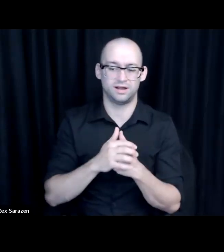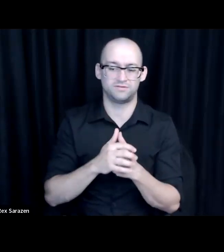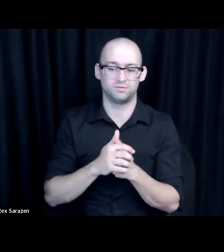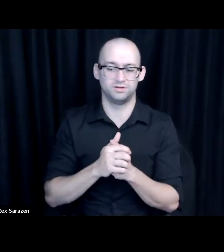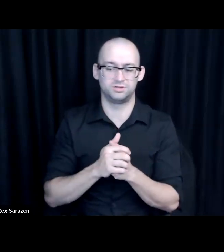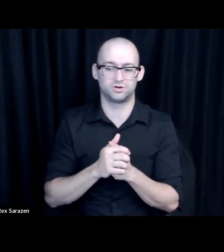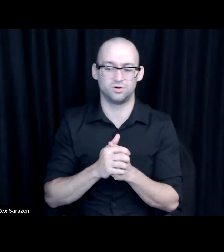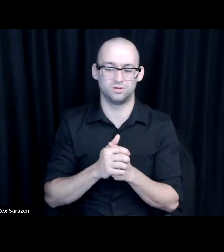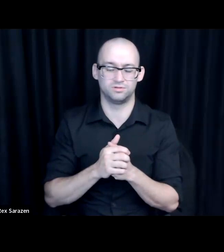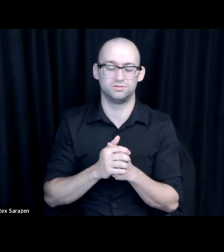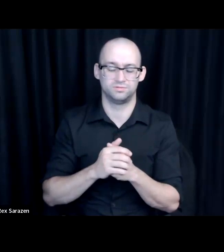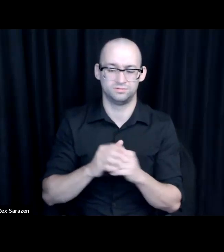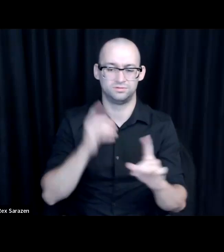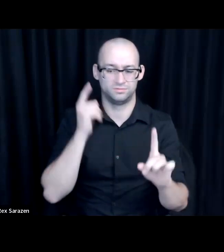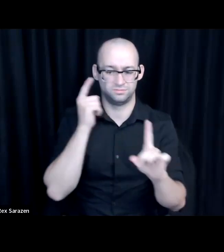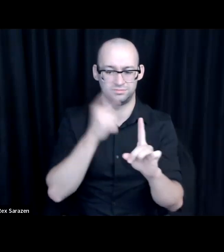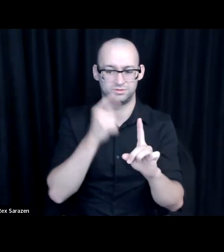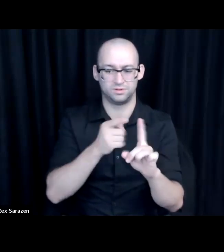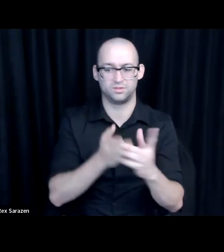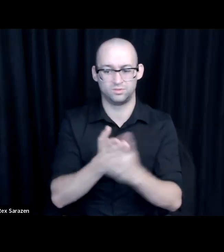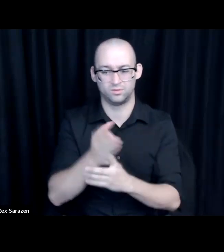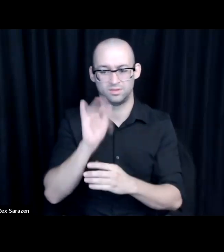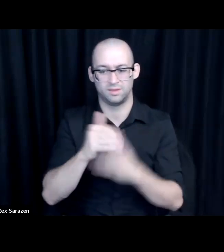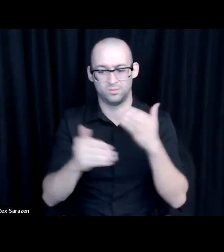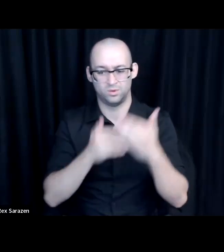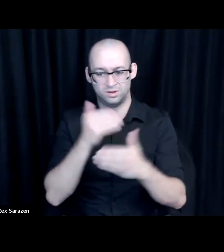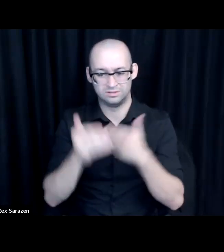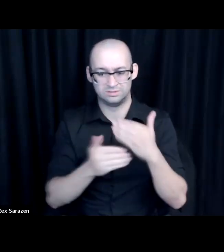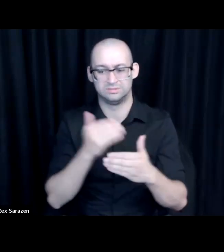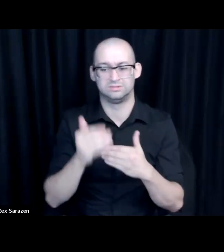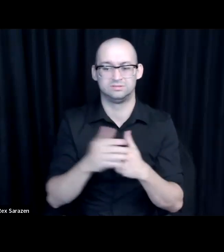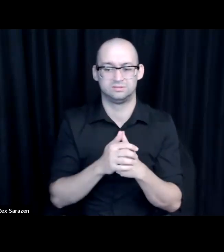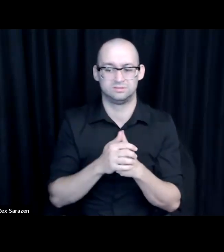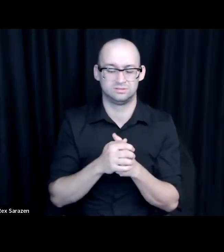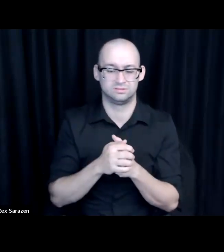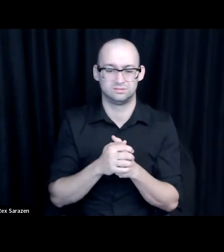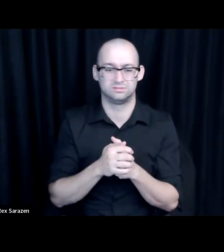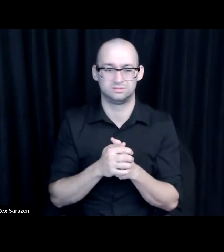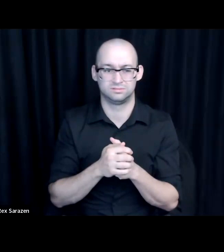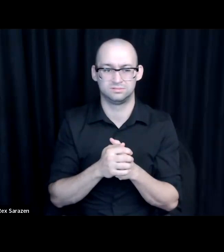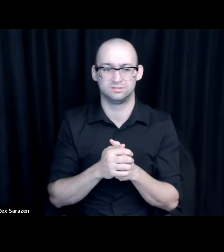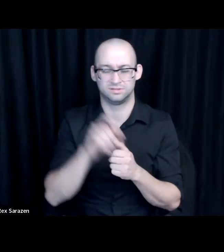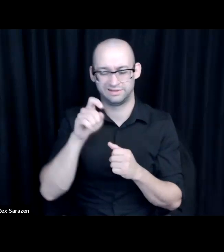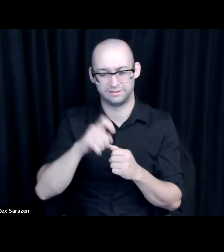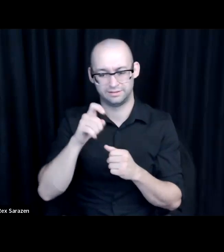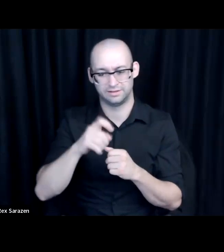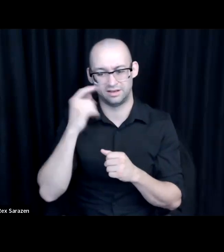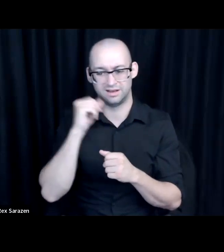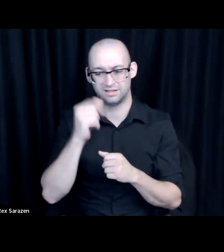You know, because throughout this process we've heard about the need not just for service,